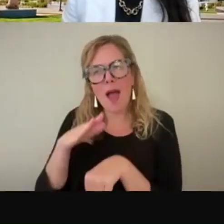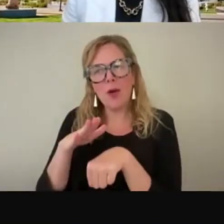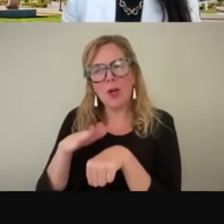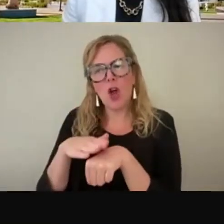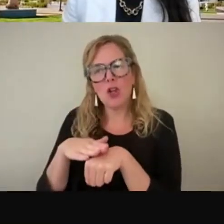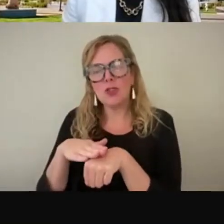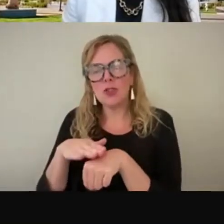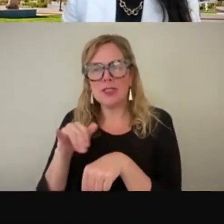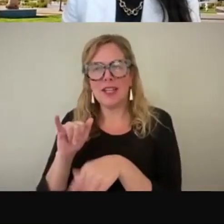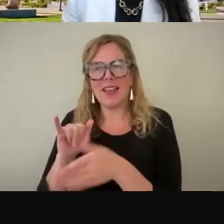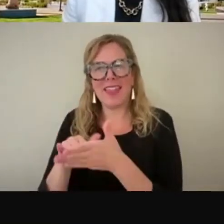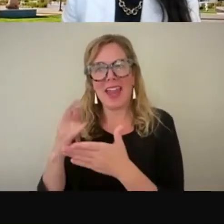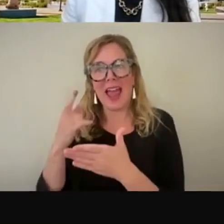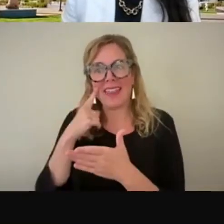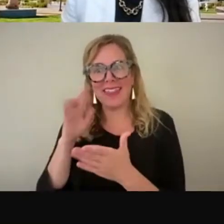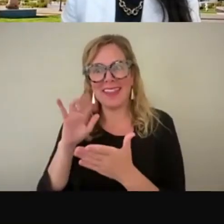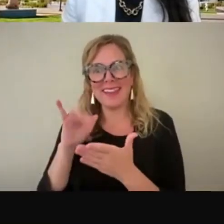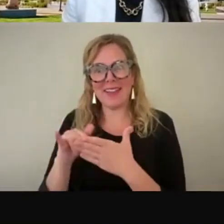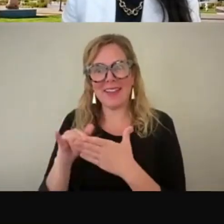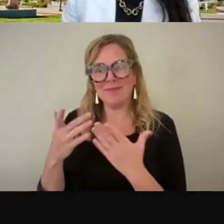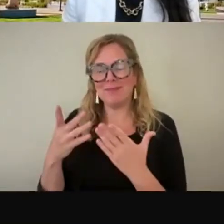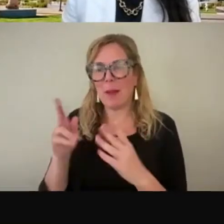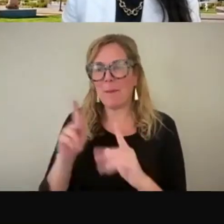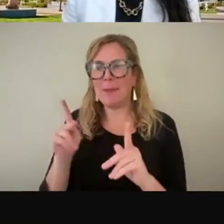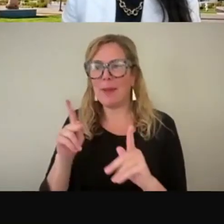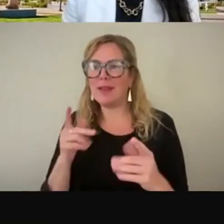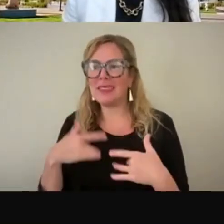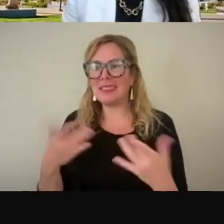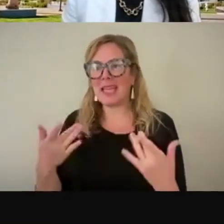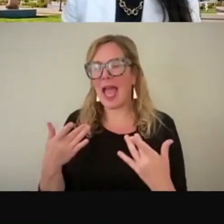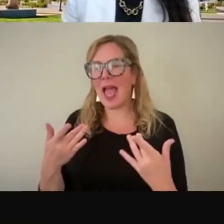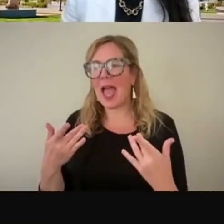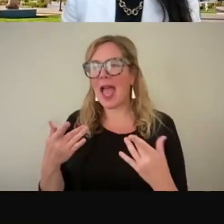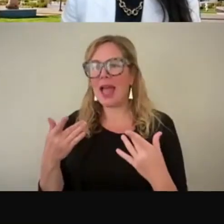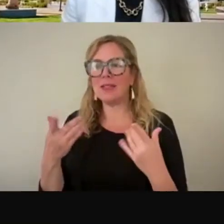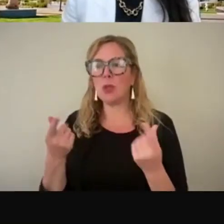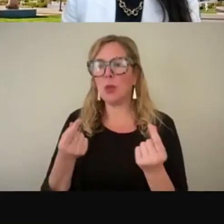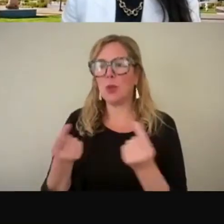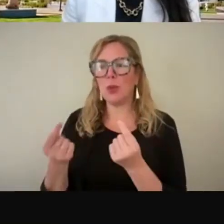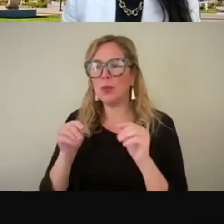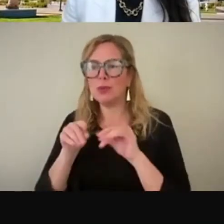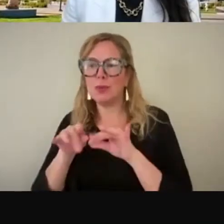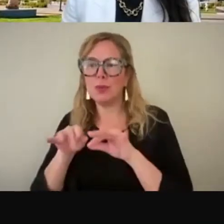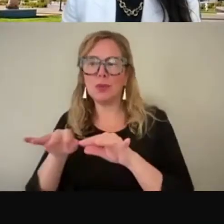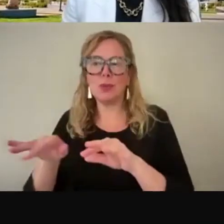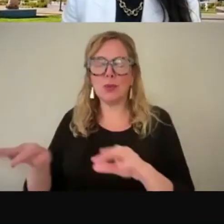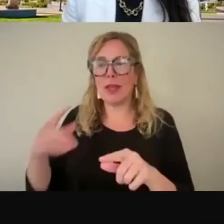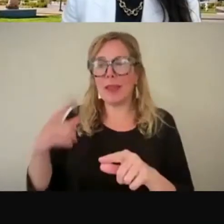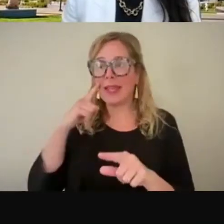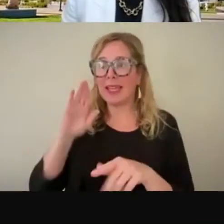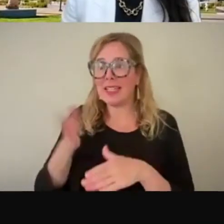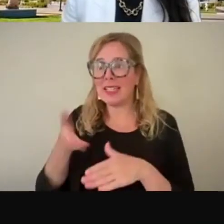wind is blowing and that sort of push to thinking this will increase productivity,